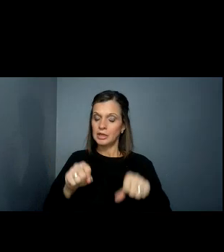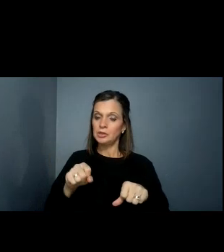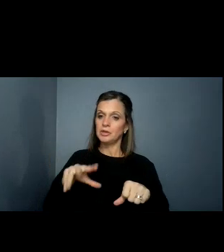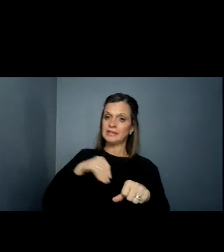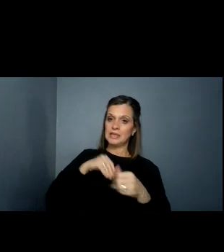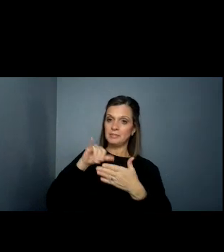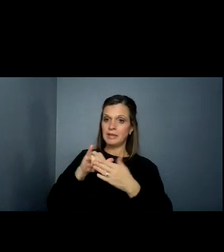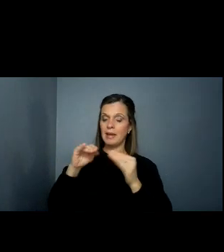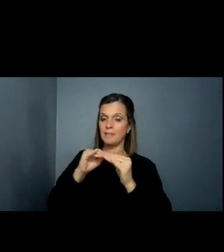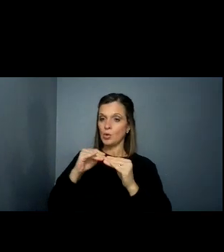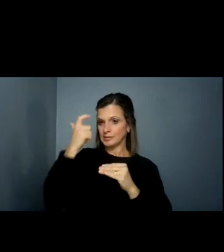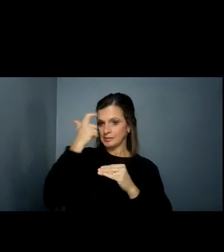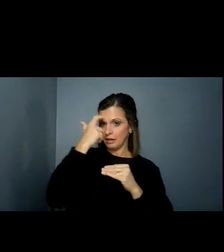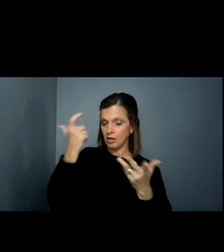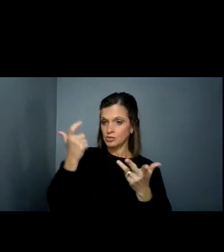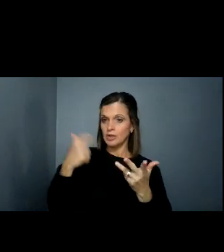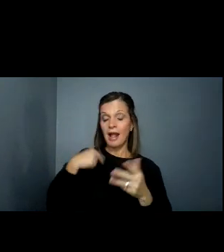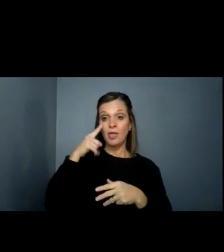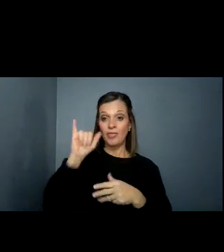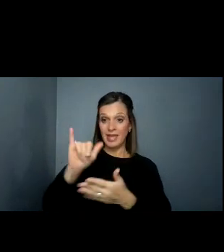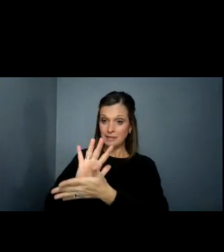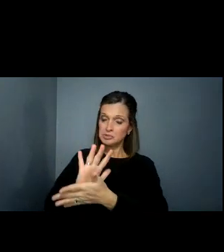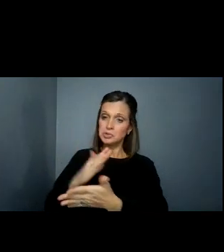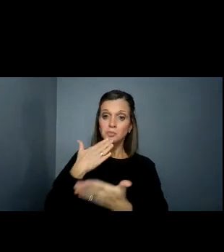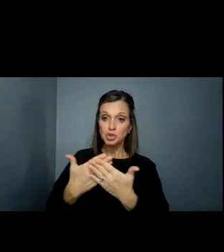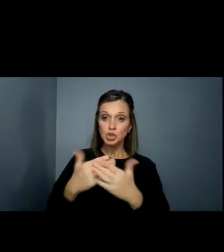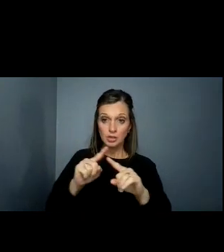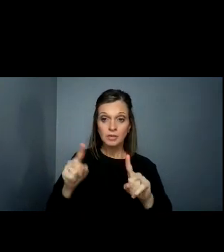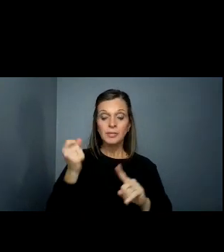I thought that episode was a good episode, but before you get to that point, I think you ought to